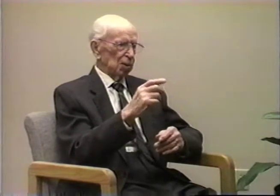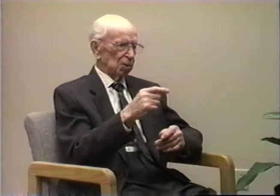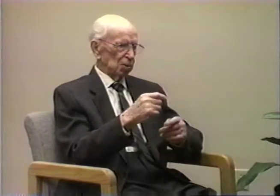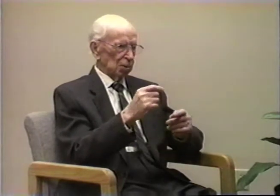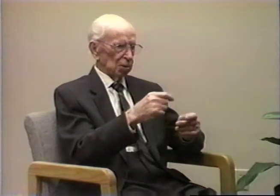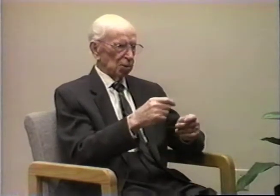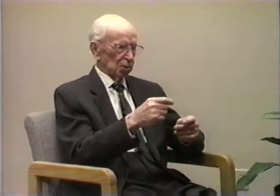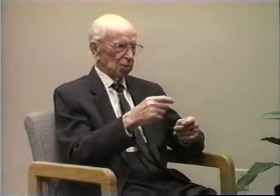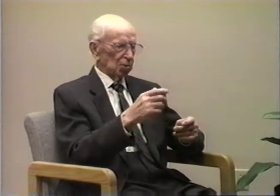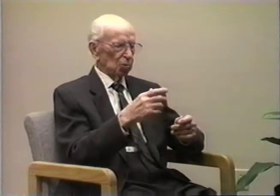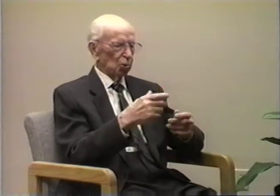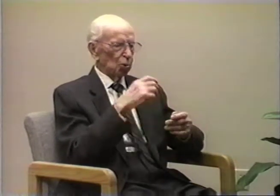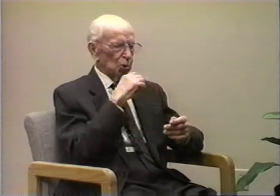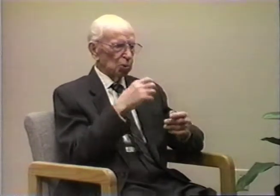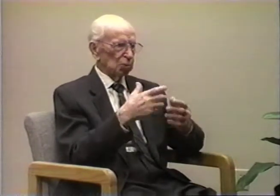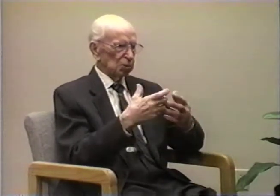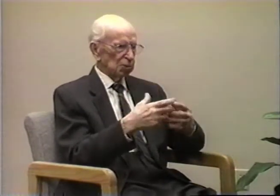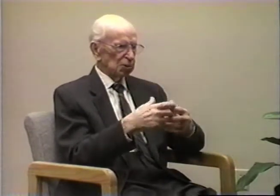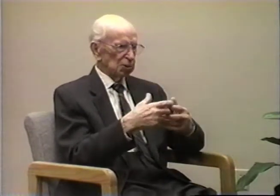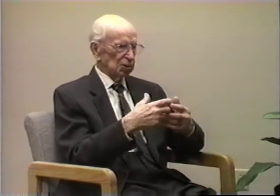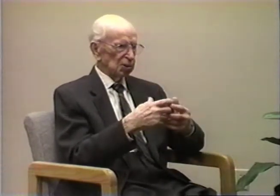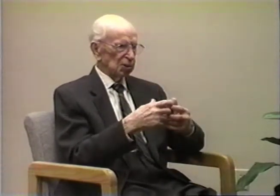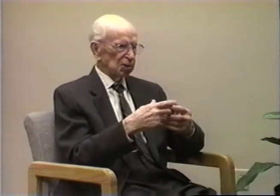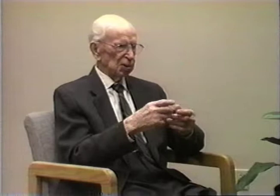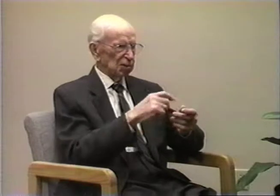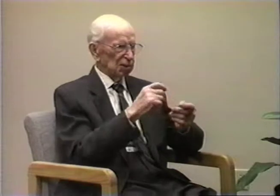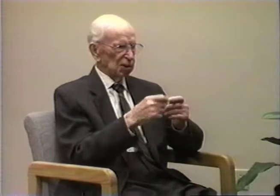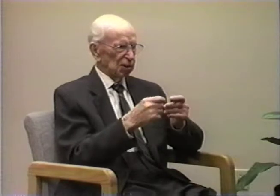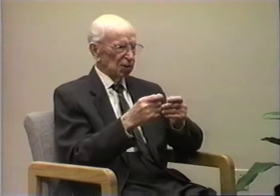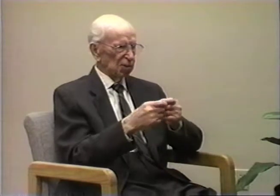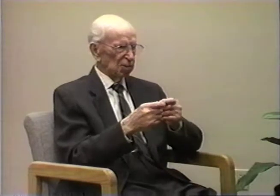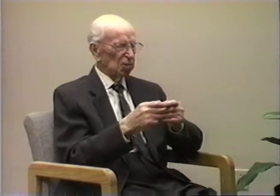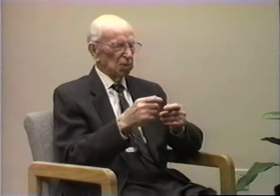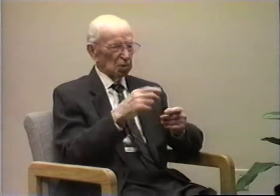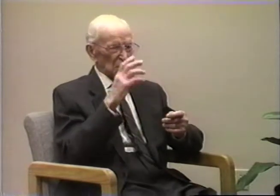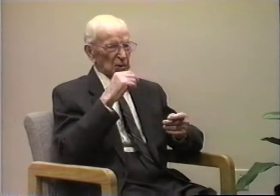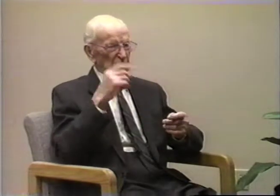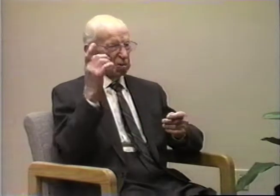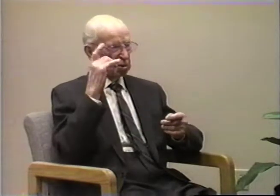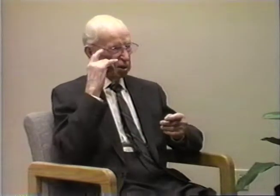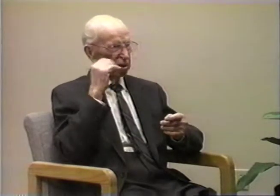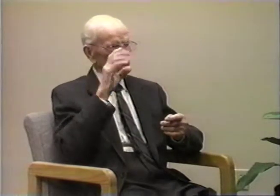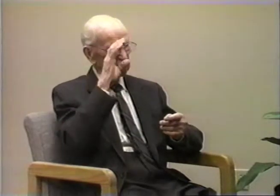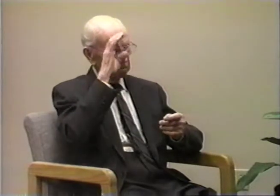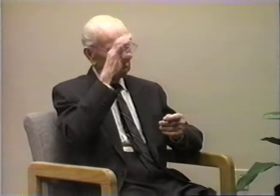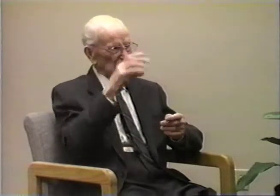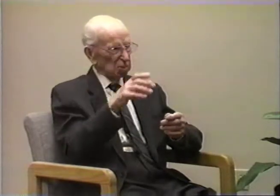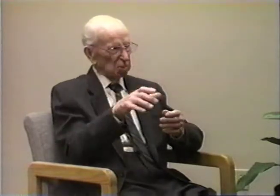There were two companies. There was AT&T which had the old machines